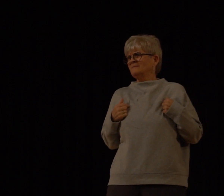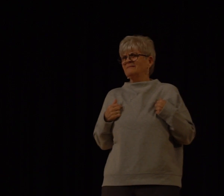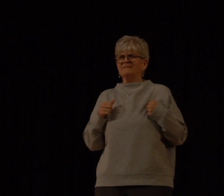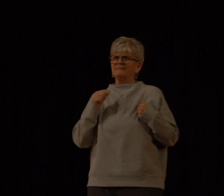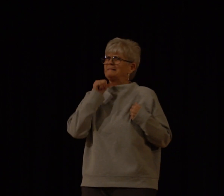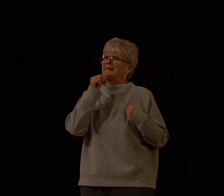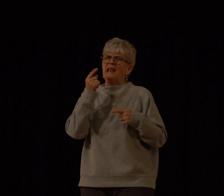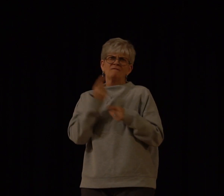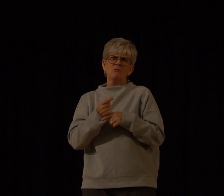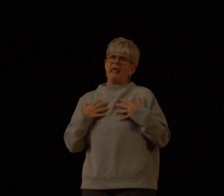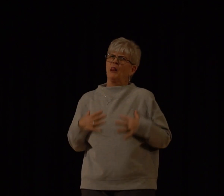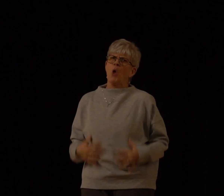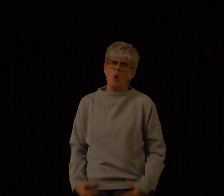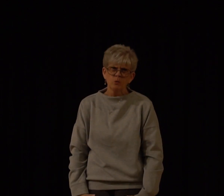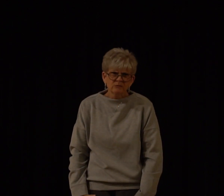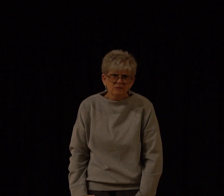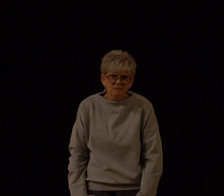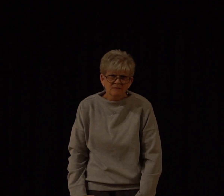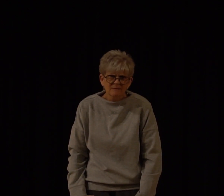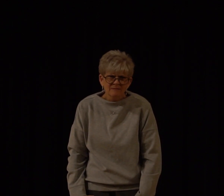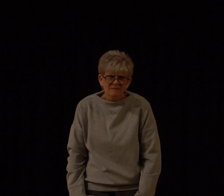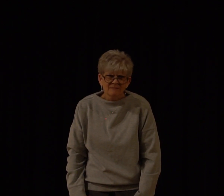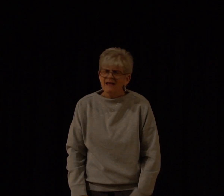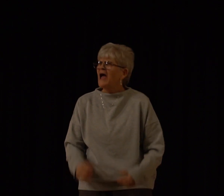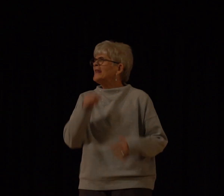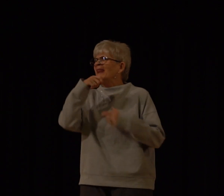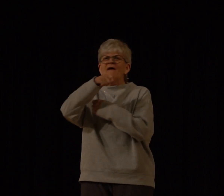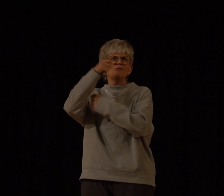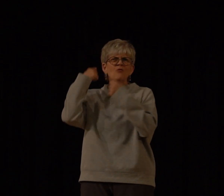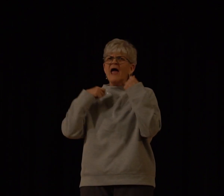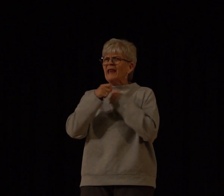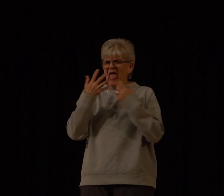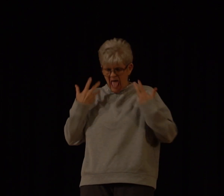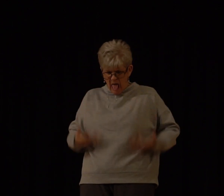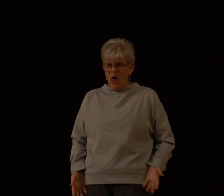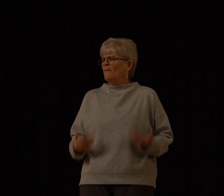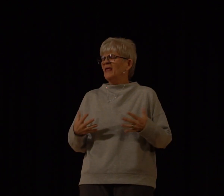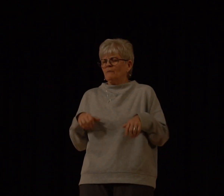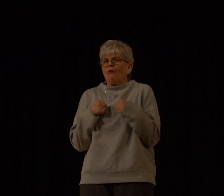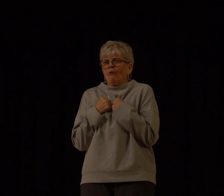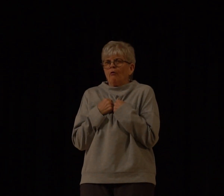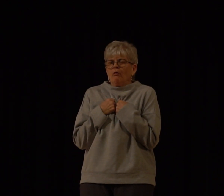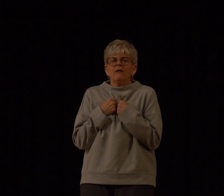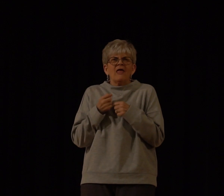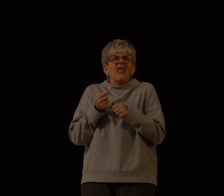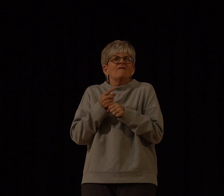You know, I'm not a cold weather girl. I'm from Georgia! I didn't have the right clothes,